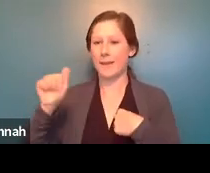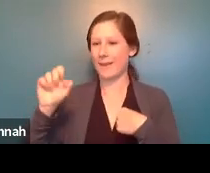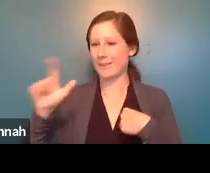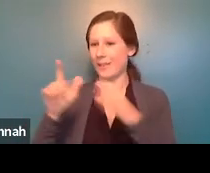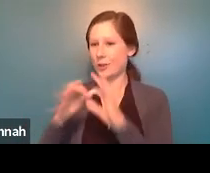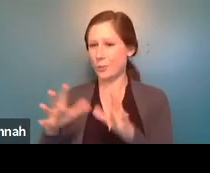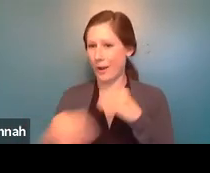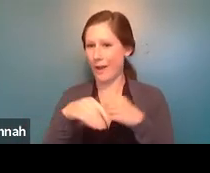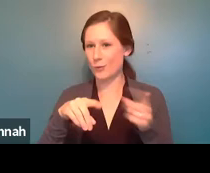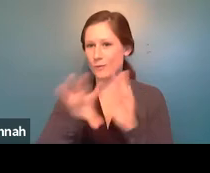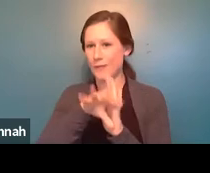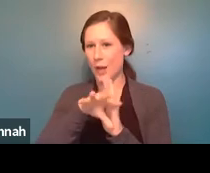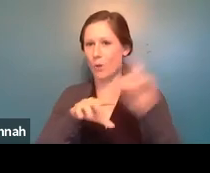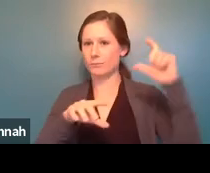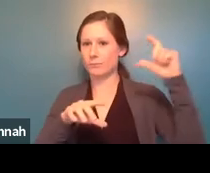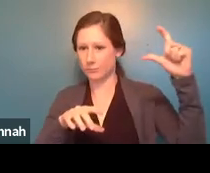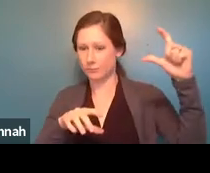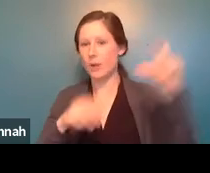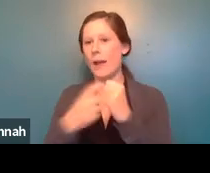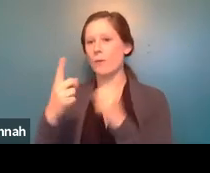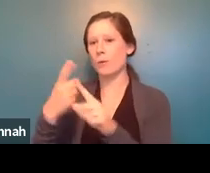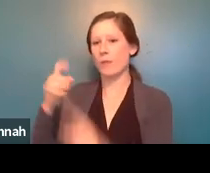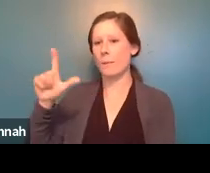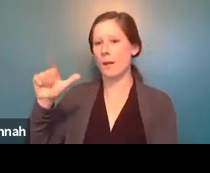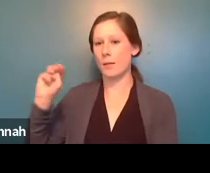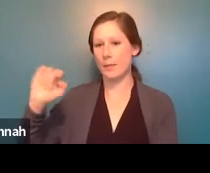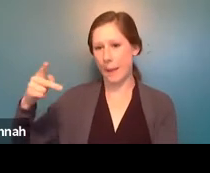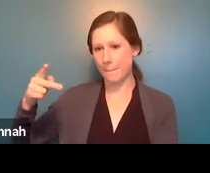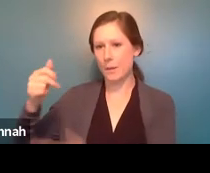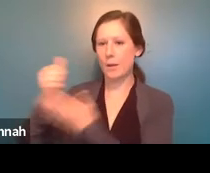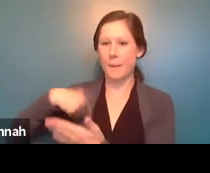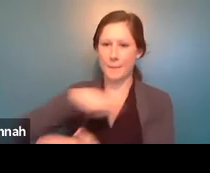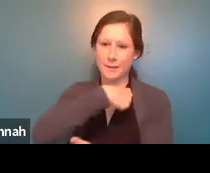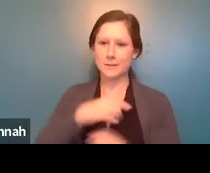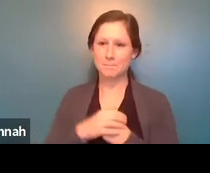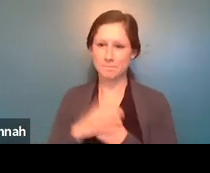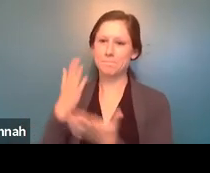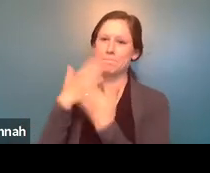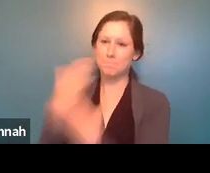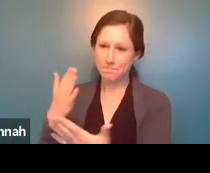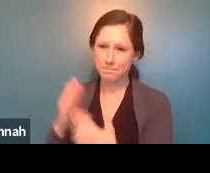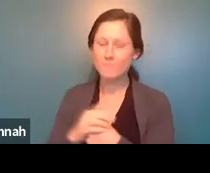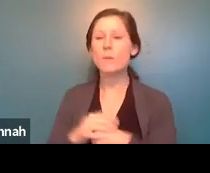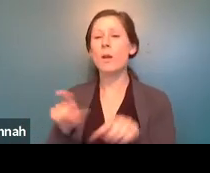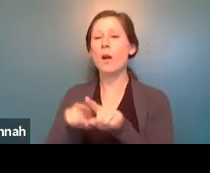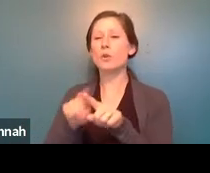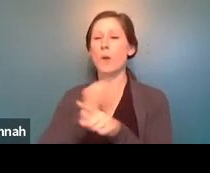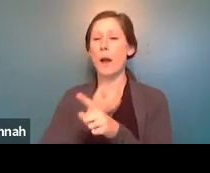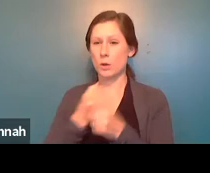everybody at LAMP for for also helping us out. And also we want to thank our sponsors at the Lutheran Foundation of St.